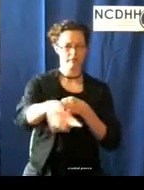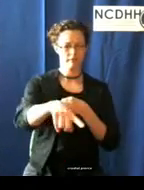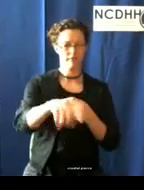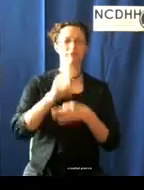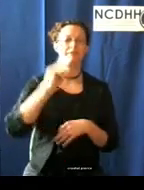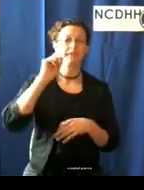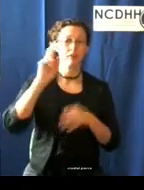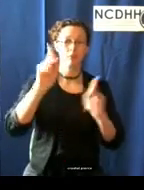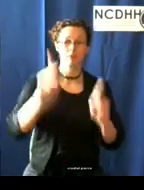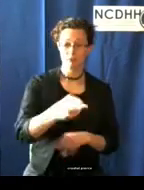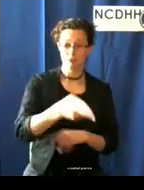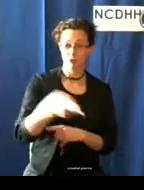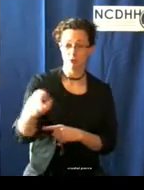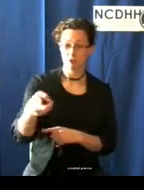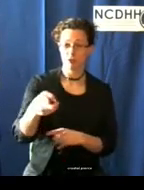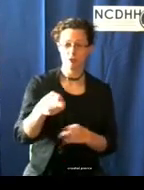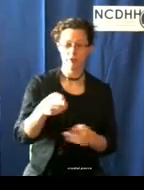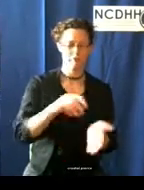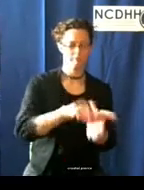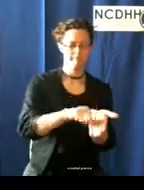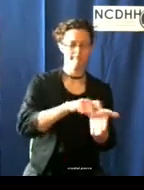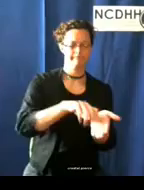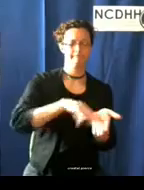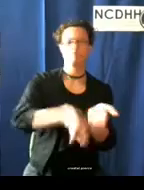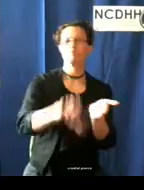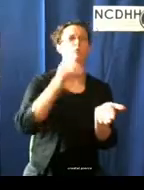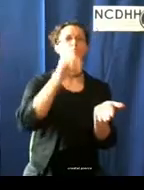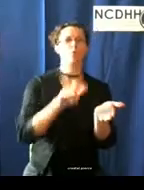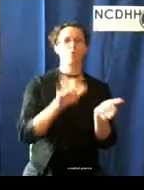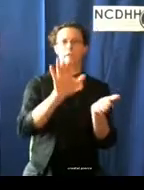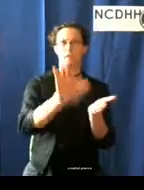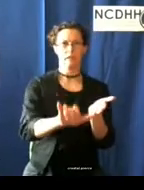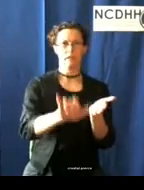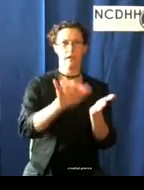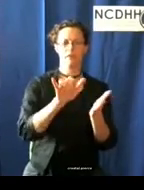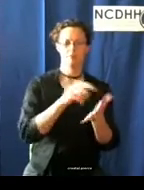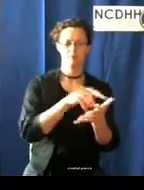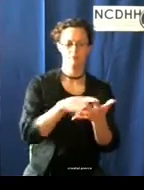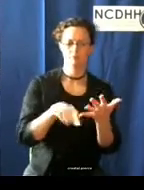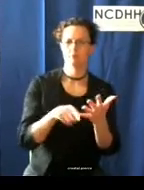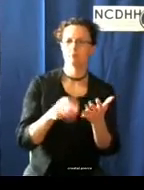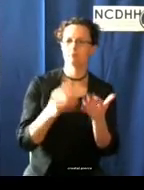NO ARRESTED DEAF OR HARD OF HEARING PERSON OTHERWISE ELIGIBLE FOR RELEASE